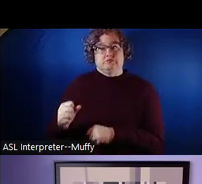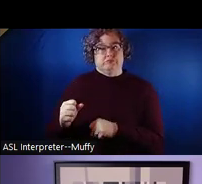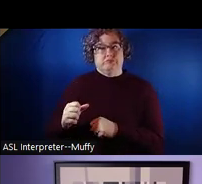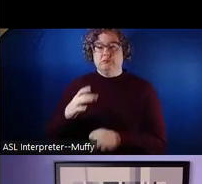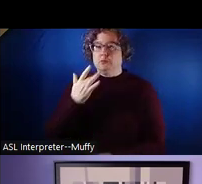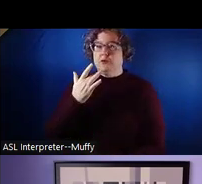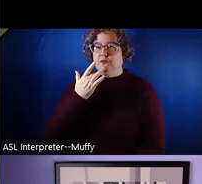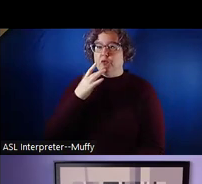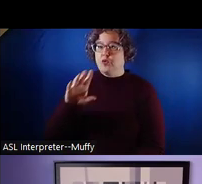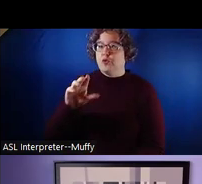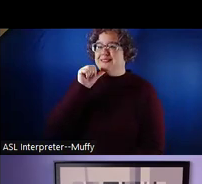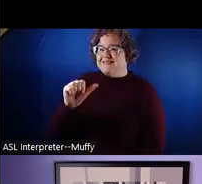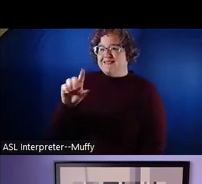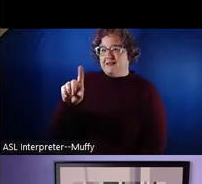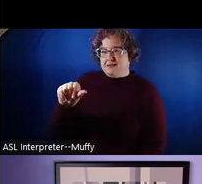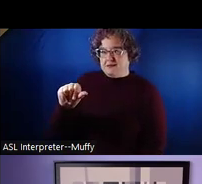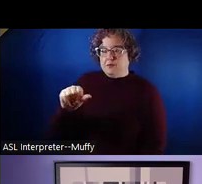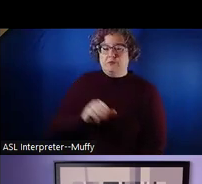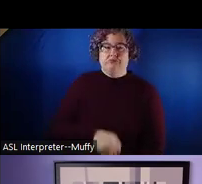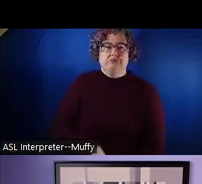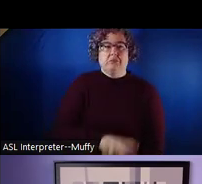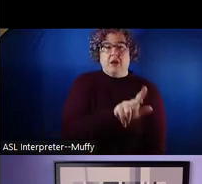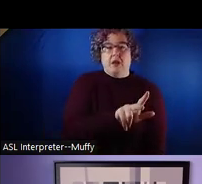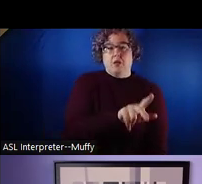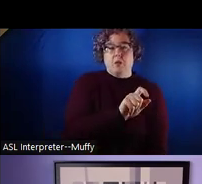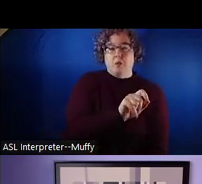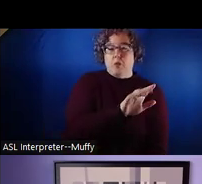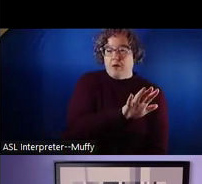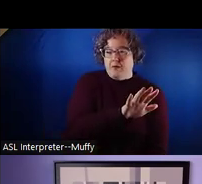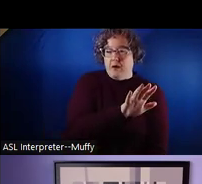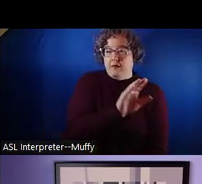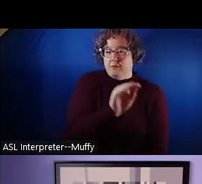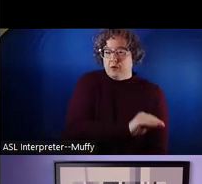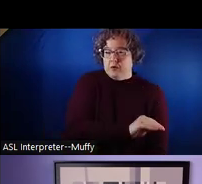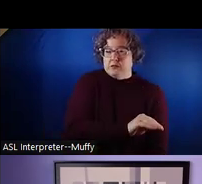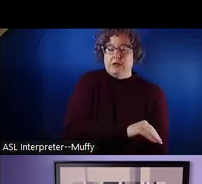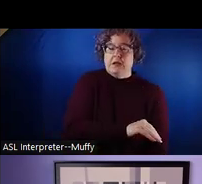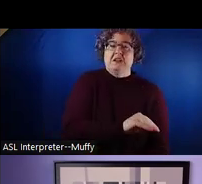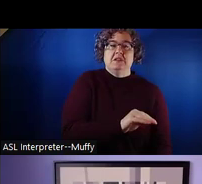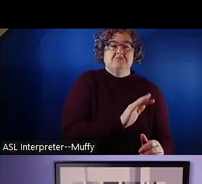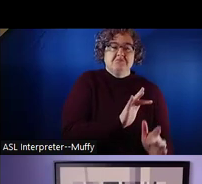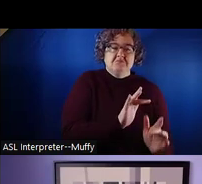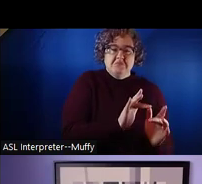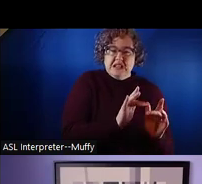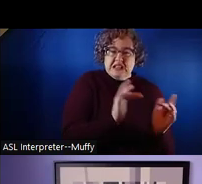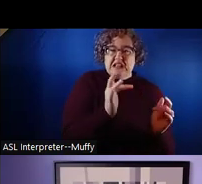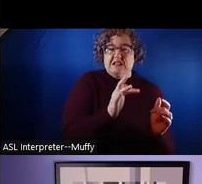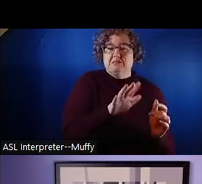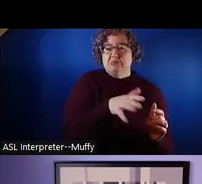and only about 3.5%, slightly, moderately, or strongly preferred disabled people.